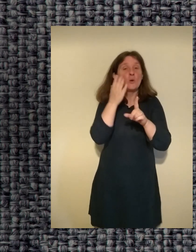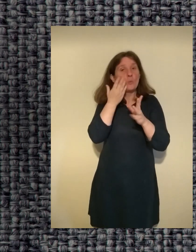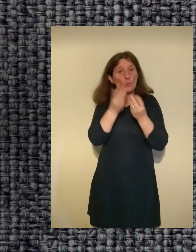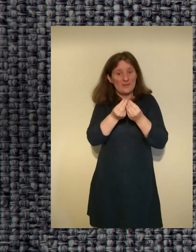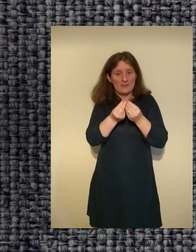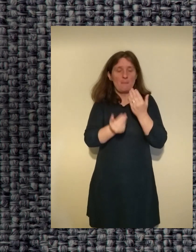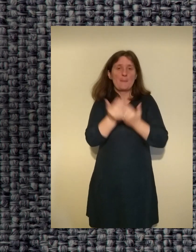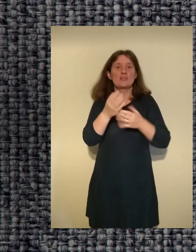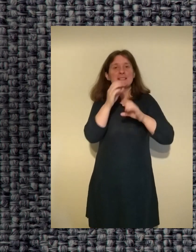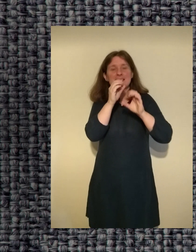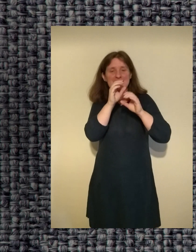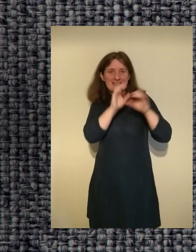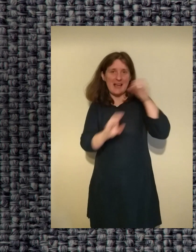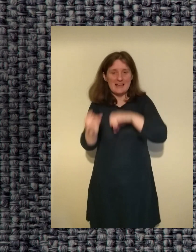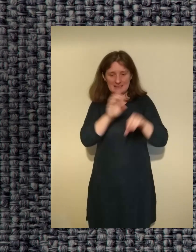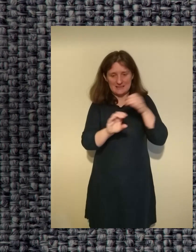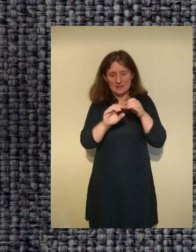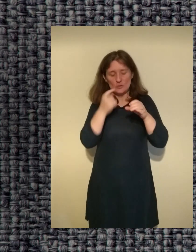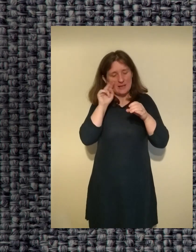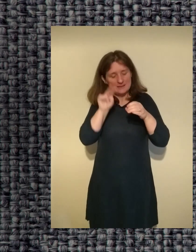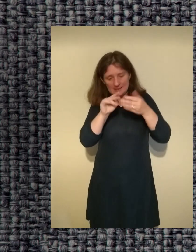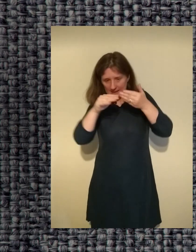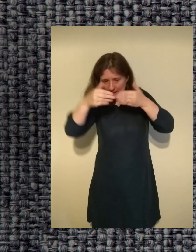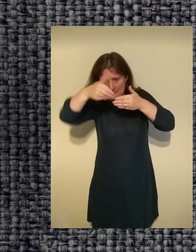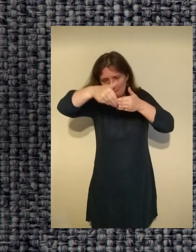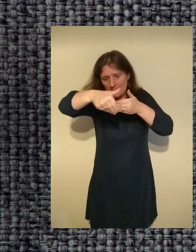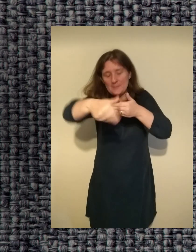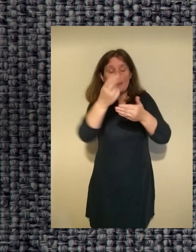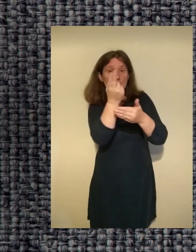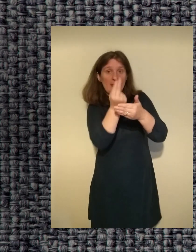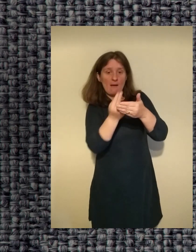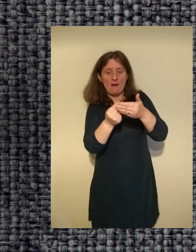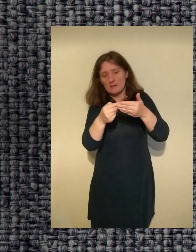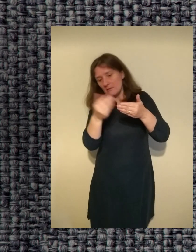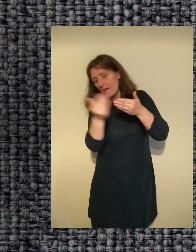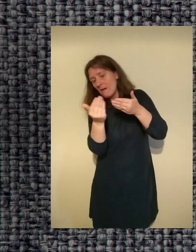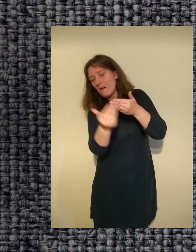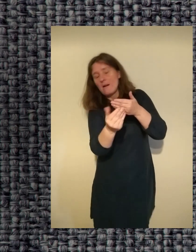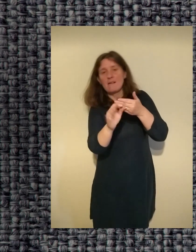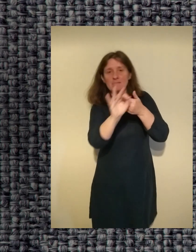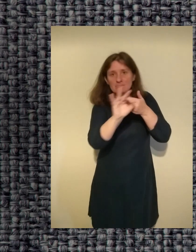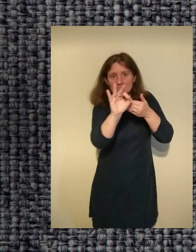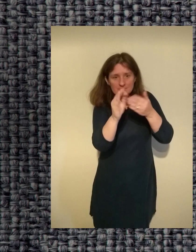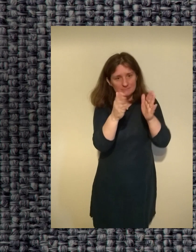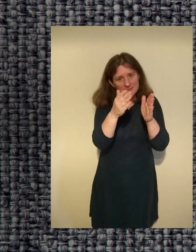of the figures were modified to match Michaelangelo’s vision, drawings and instructions.